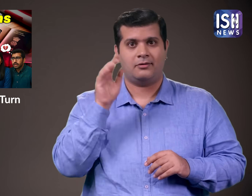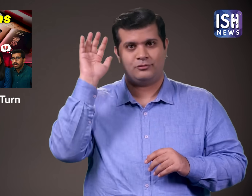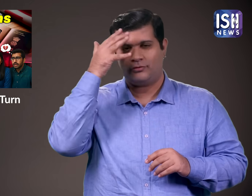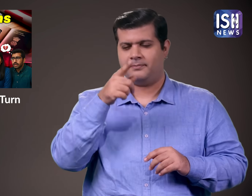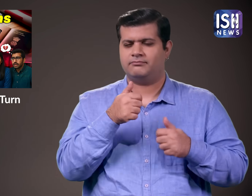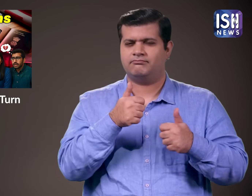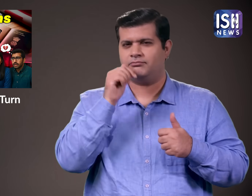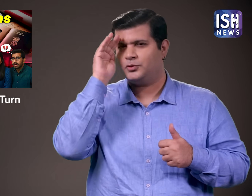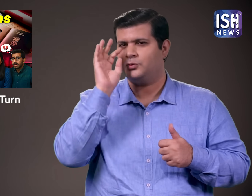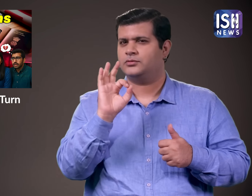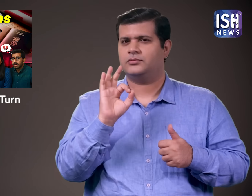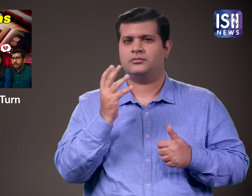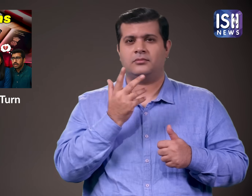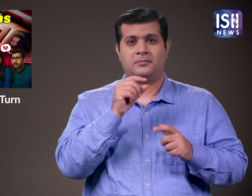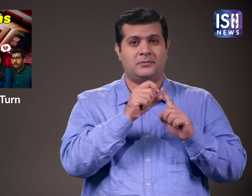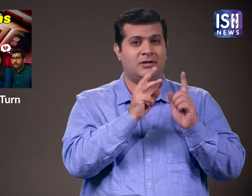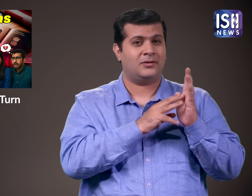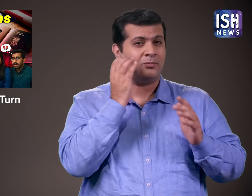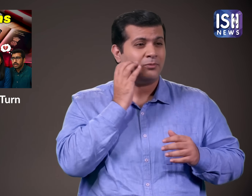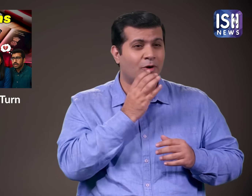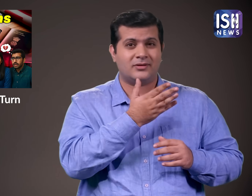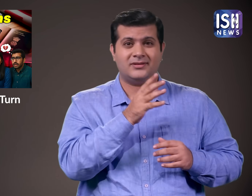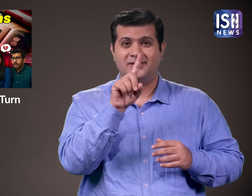President Trump shared positive news, saying